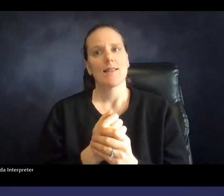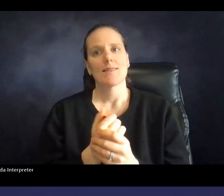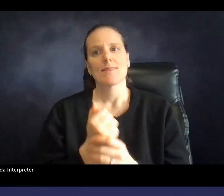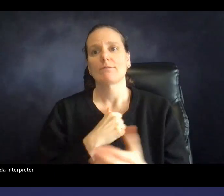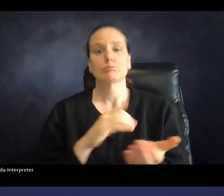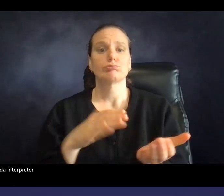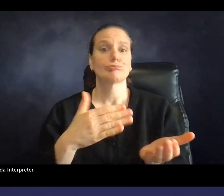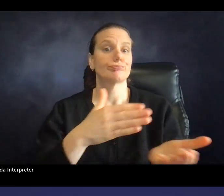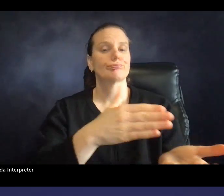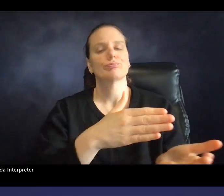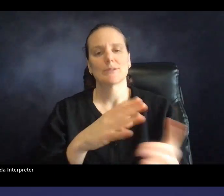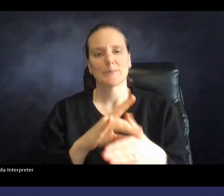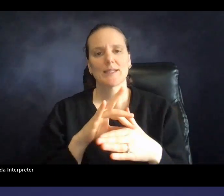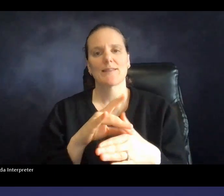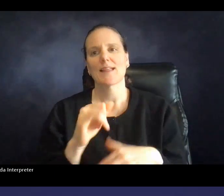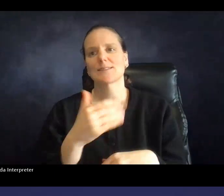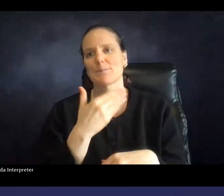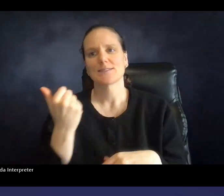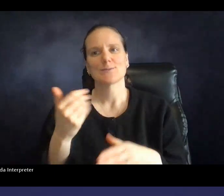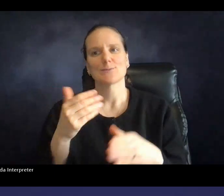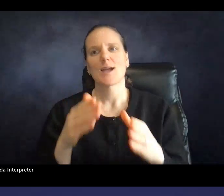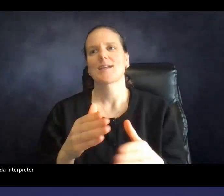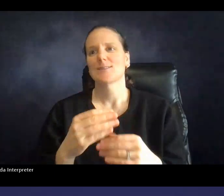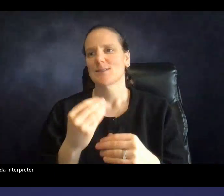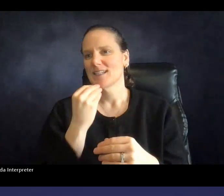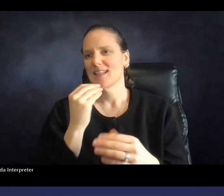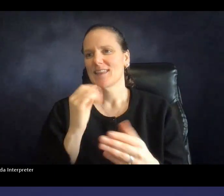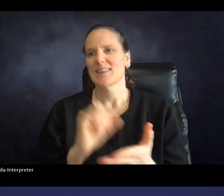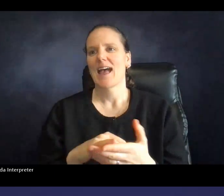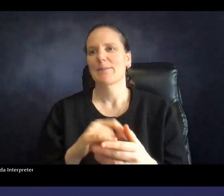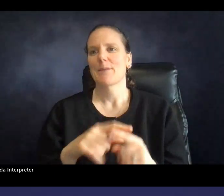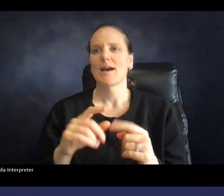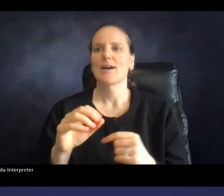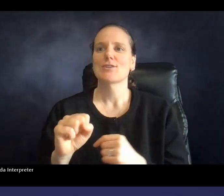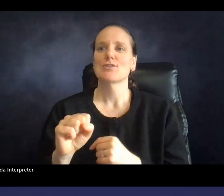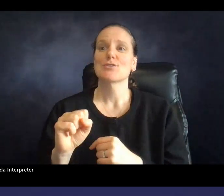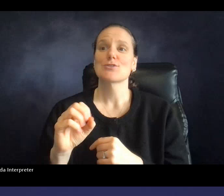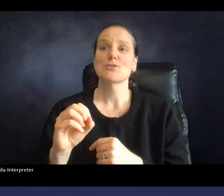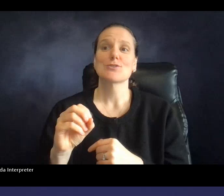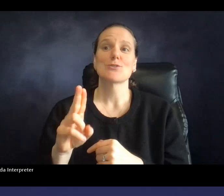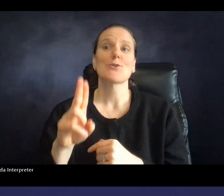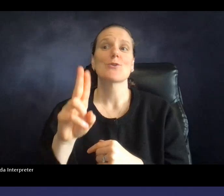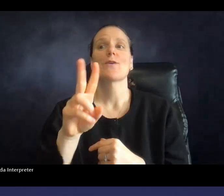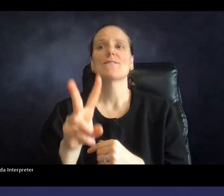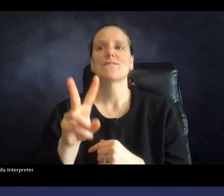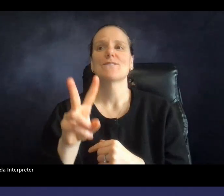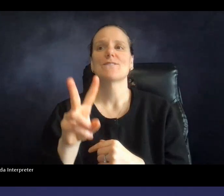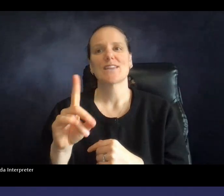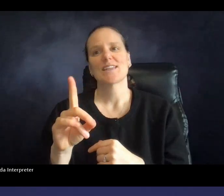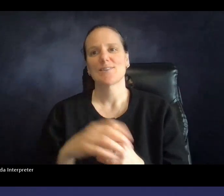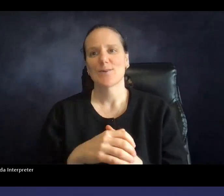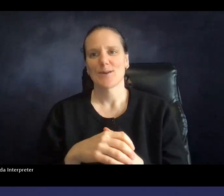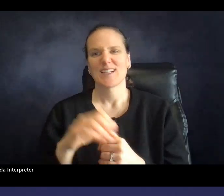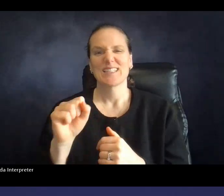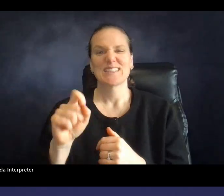I feel like it's the best way to enjoy meat. But like vid or steaming your meat, which is not as appetizing,